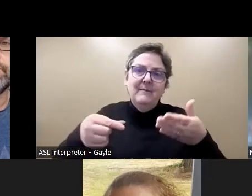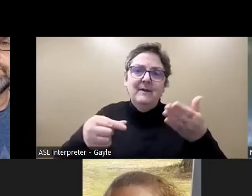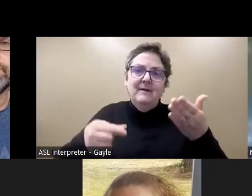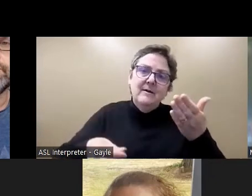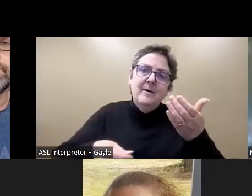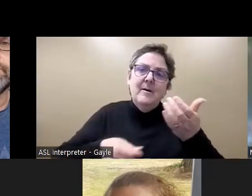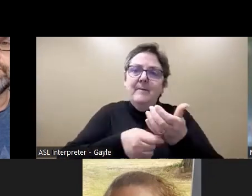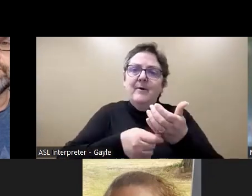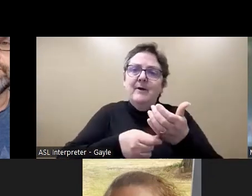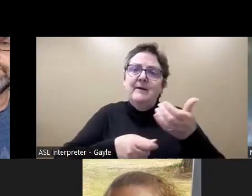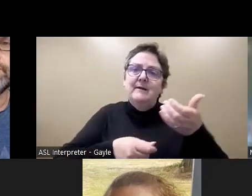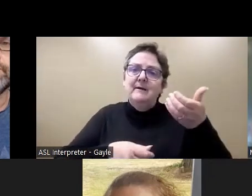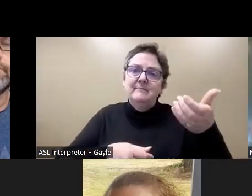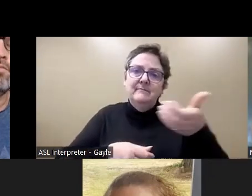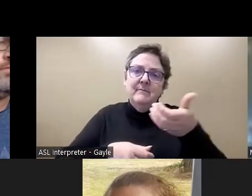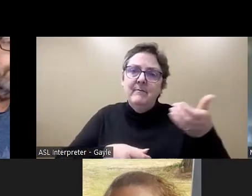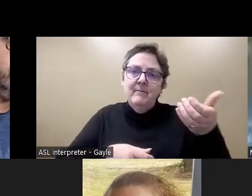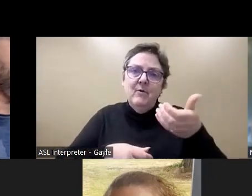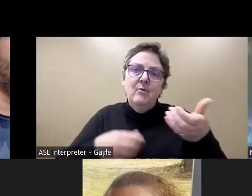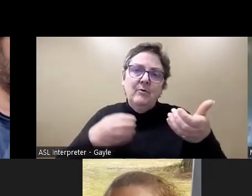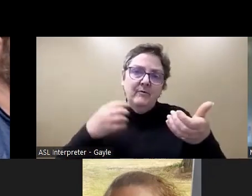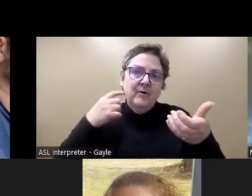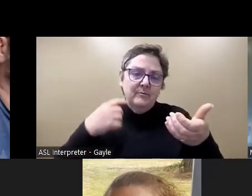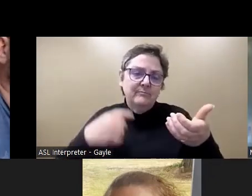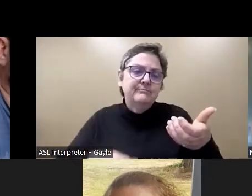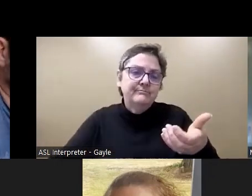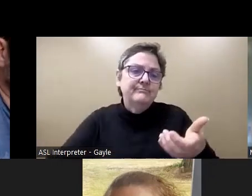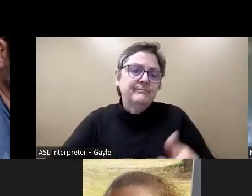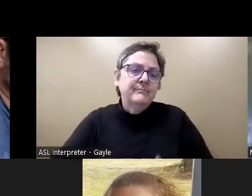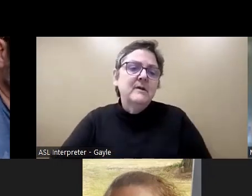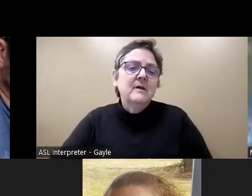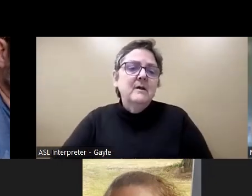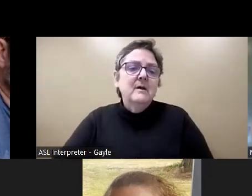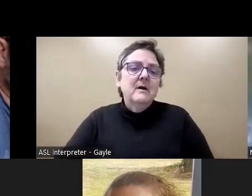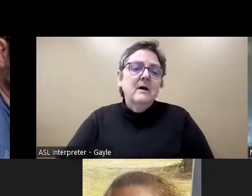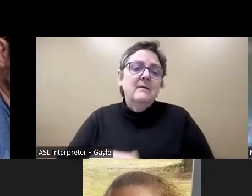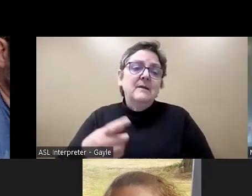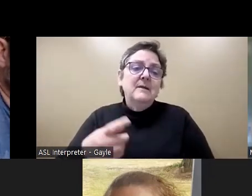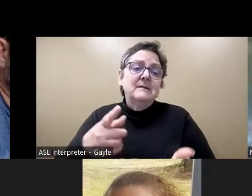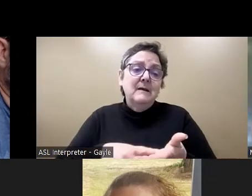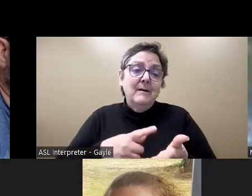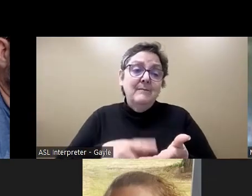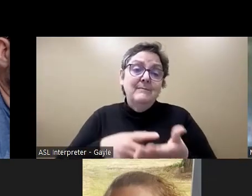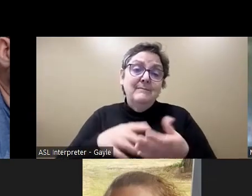Those are pretty can be unavailable in some areas where there are no smart phones,